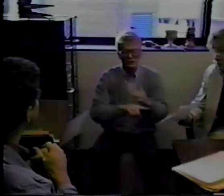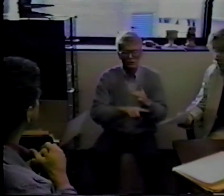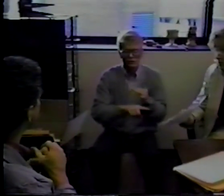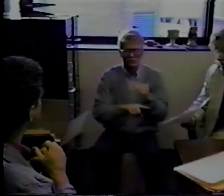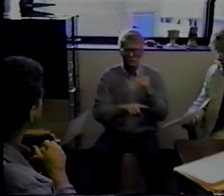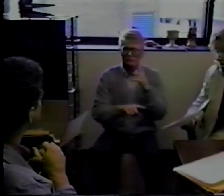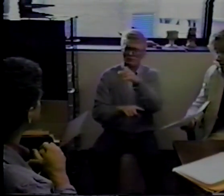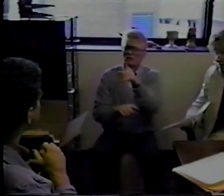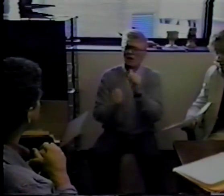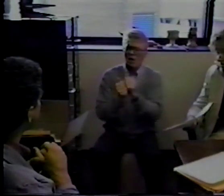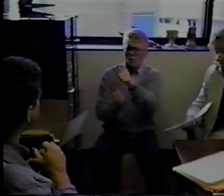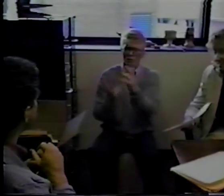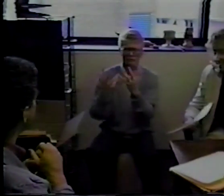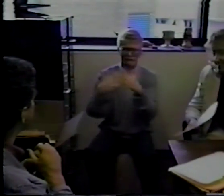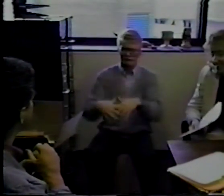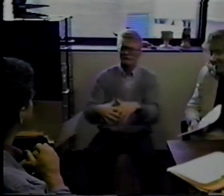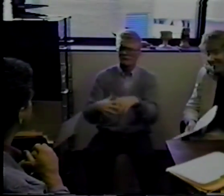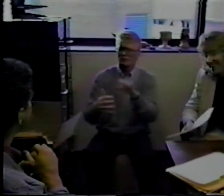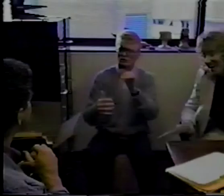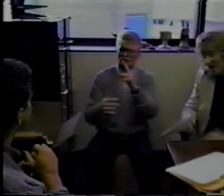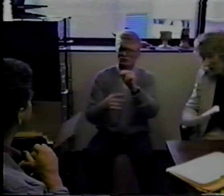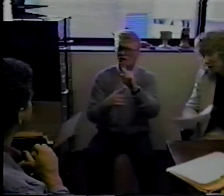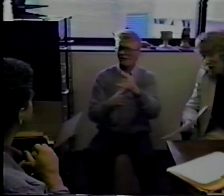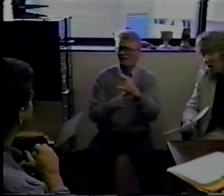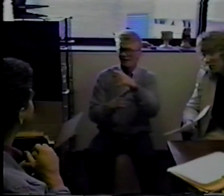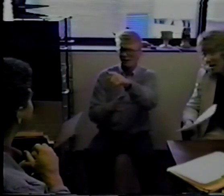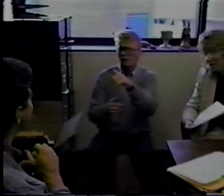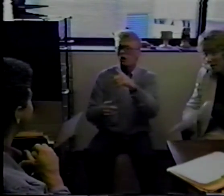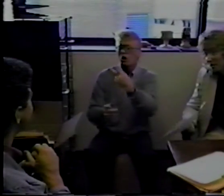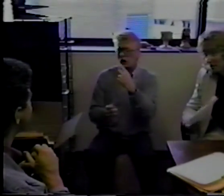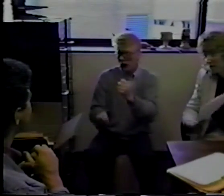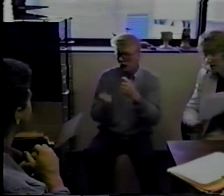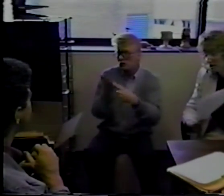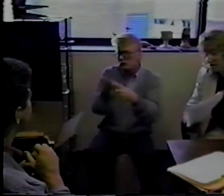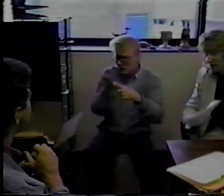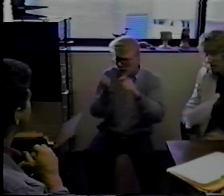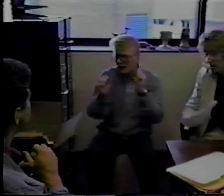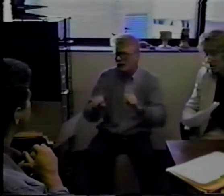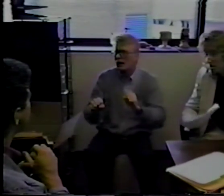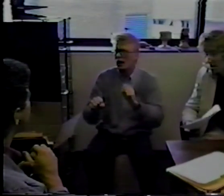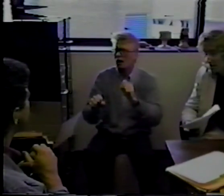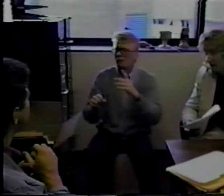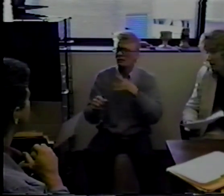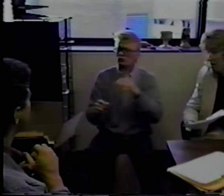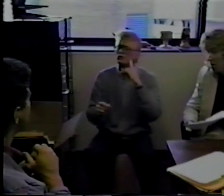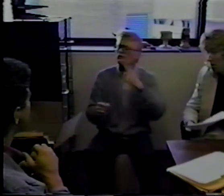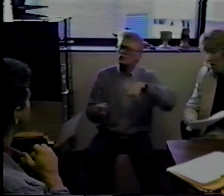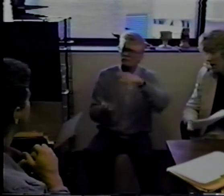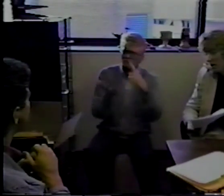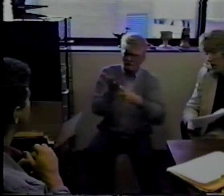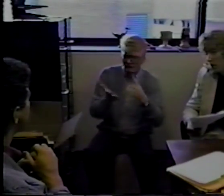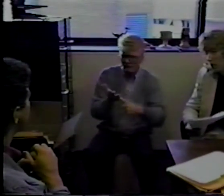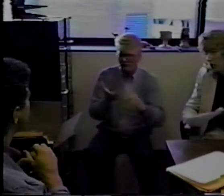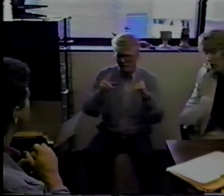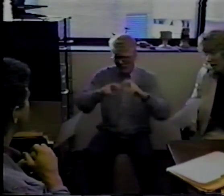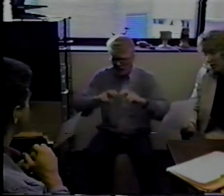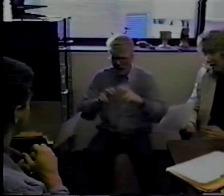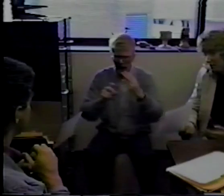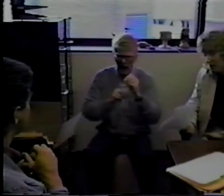for you to work out. And we can talk about it I mean it'll be good for us all to talk about it. What might be